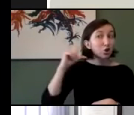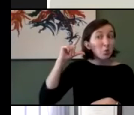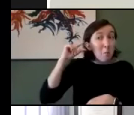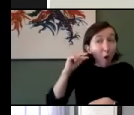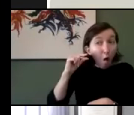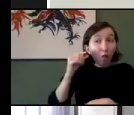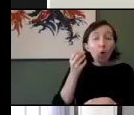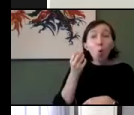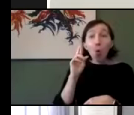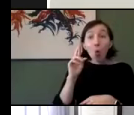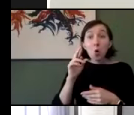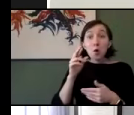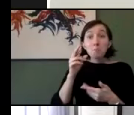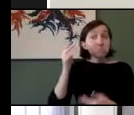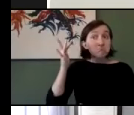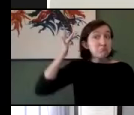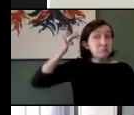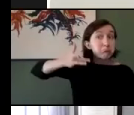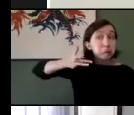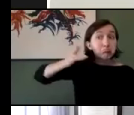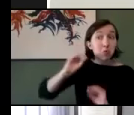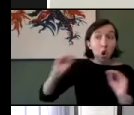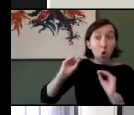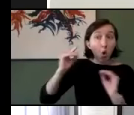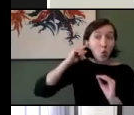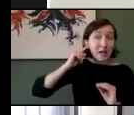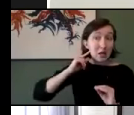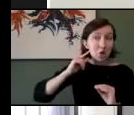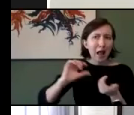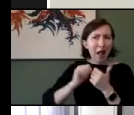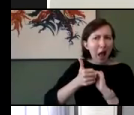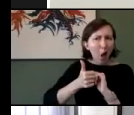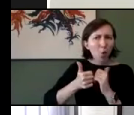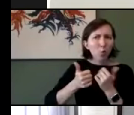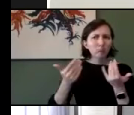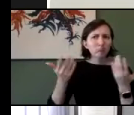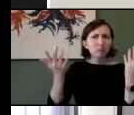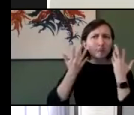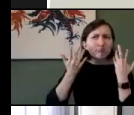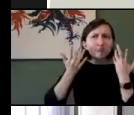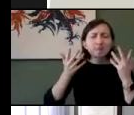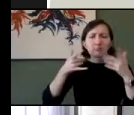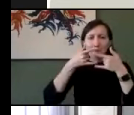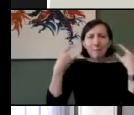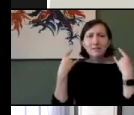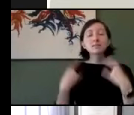so putting on a mask and keeping it in place. So we have found the most common solution here